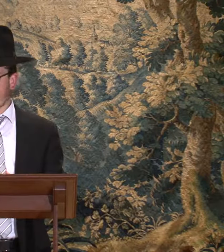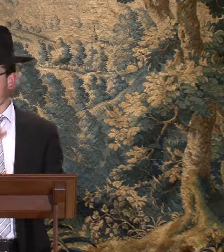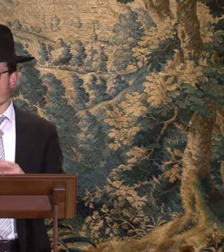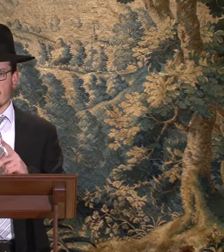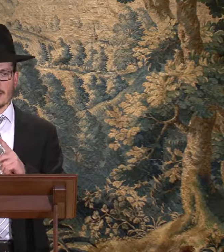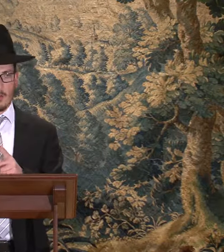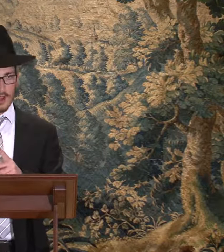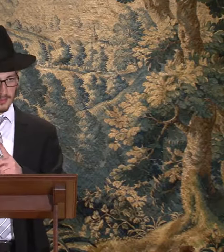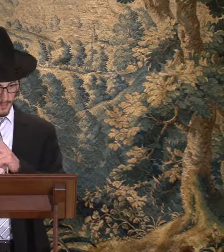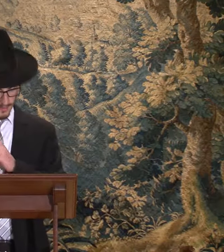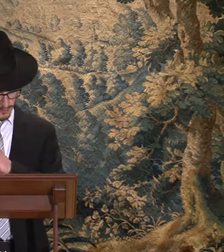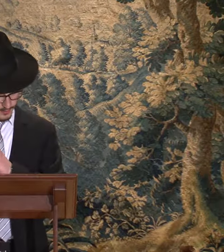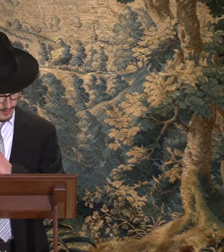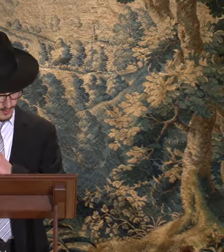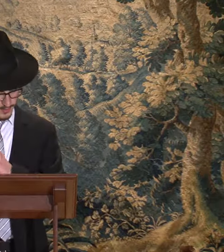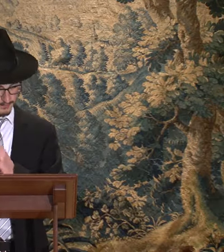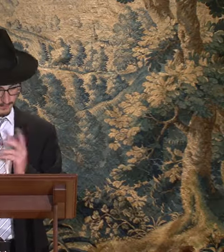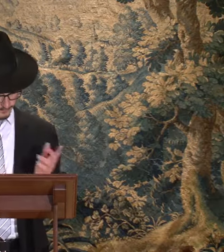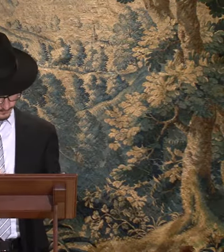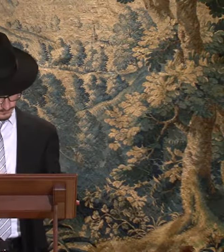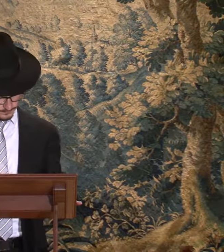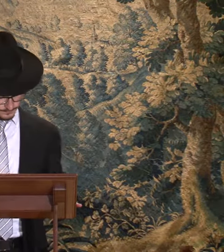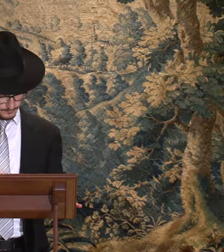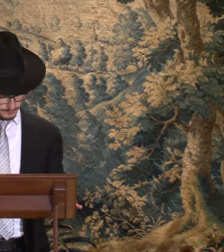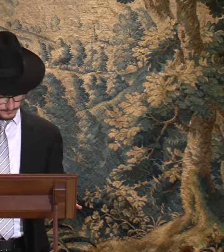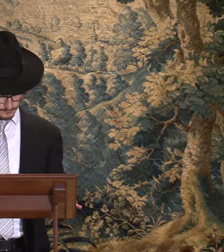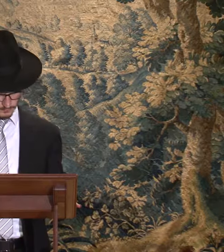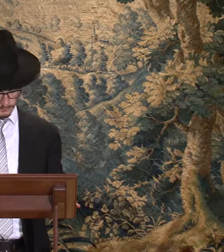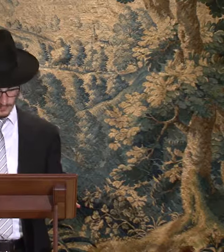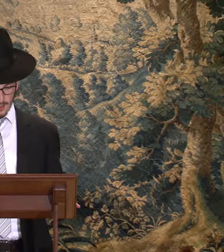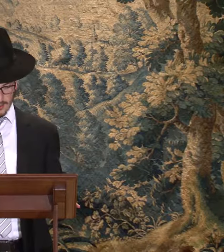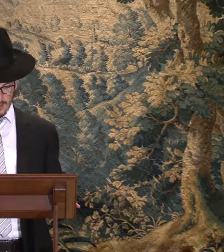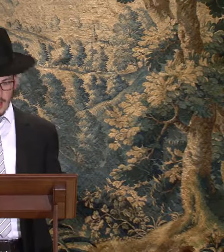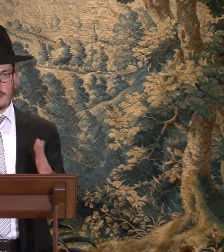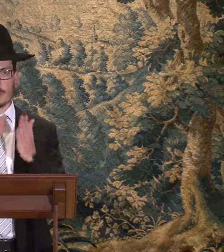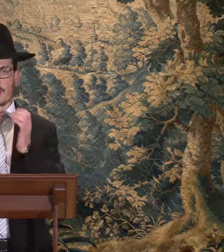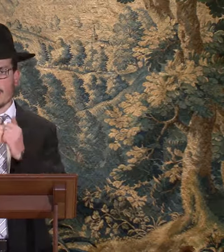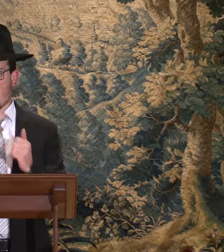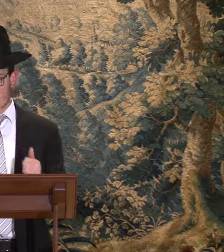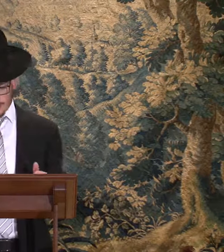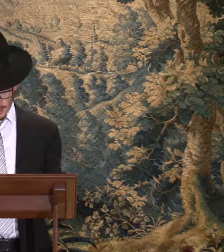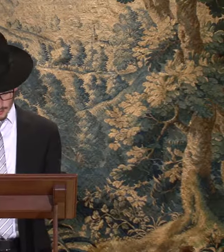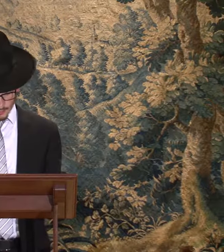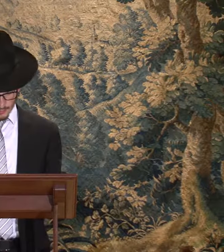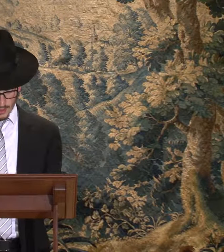missed Yeshivas Nefesh Dovid environment, and I approached Rabbi